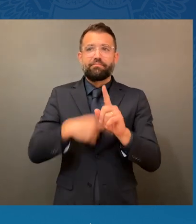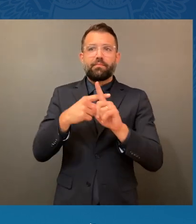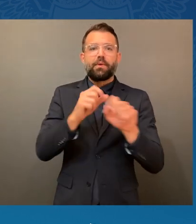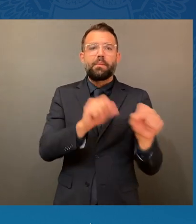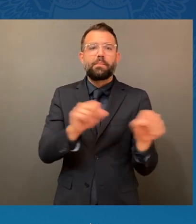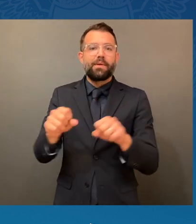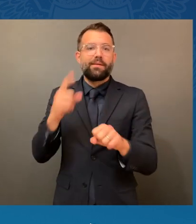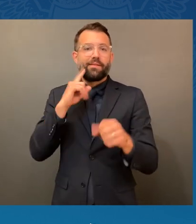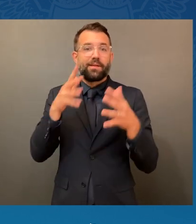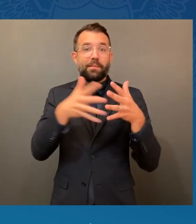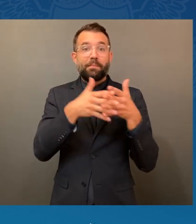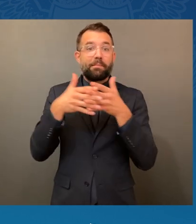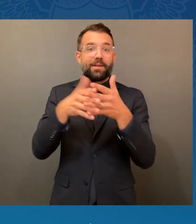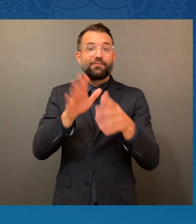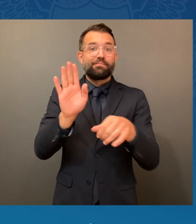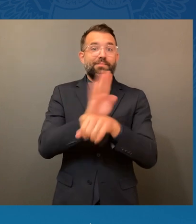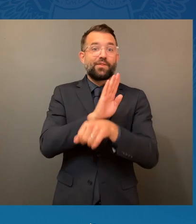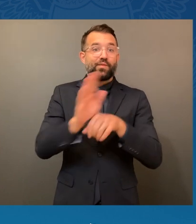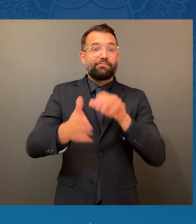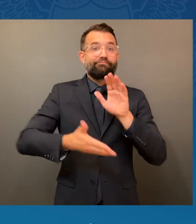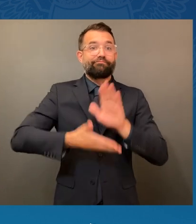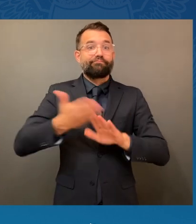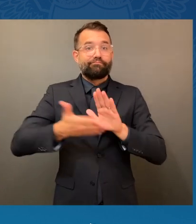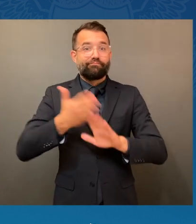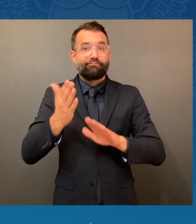and, indeed, for the people of this region;